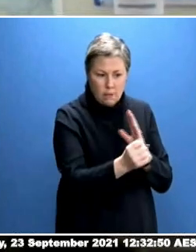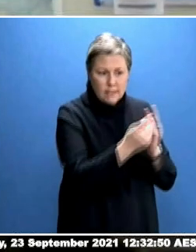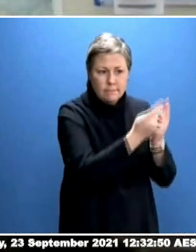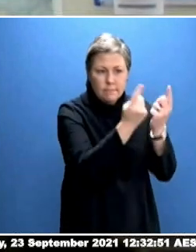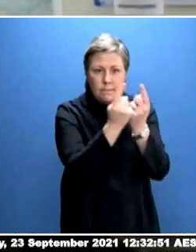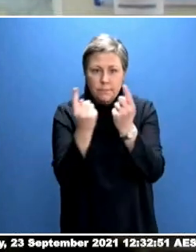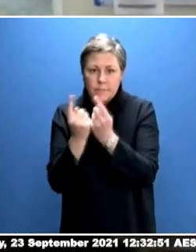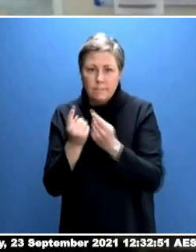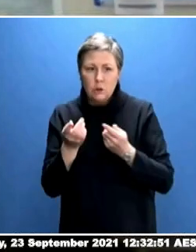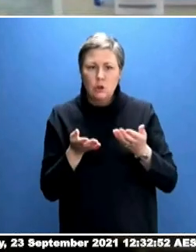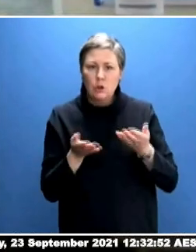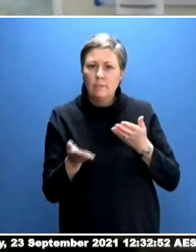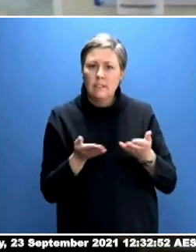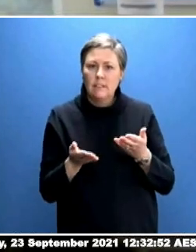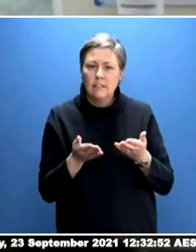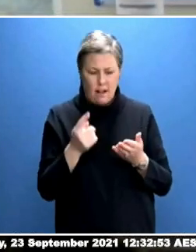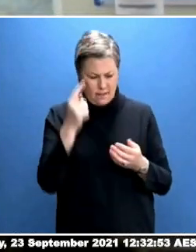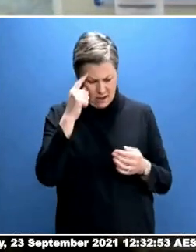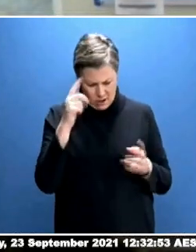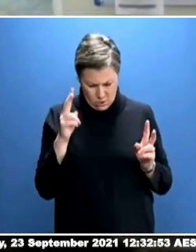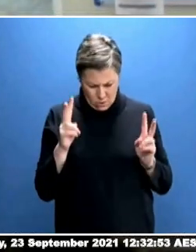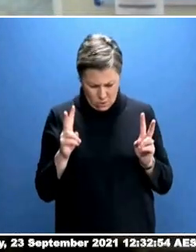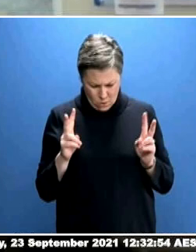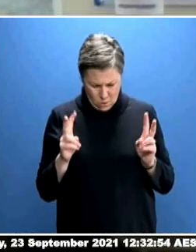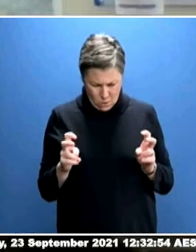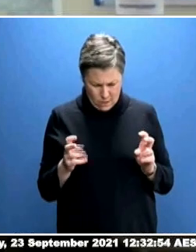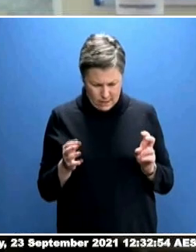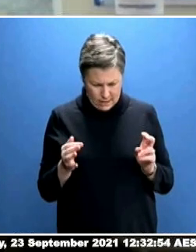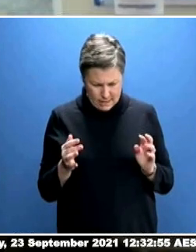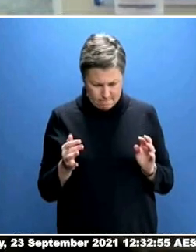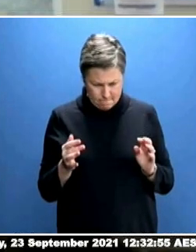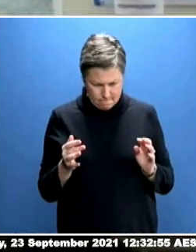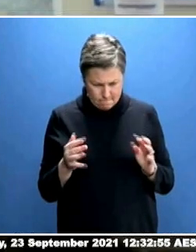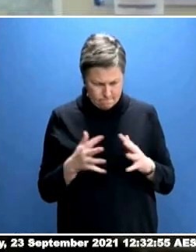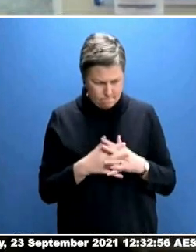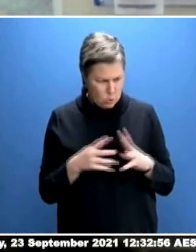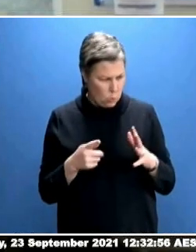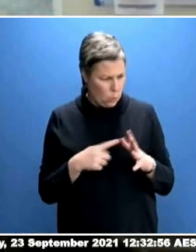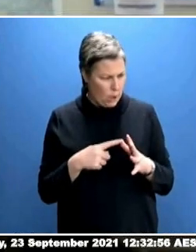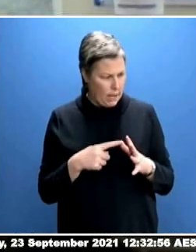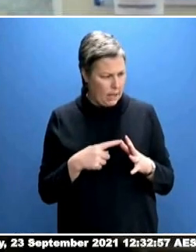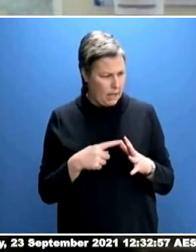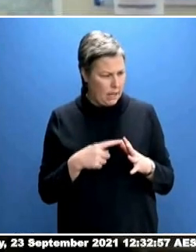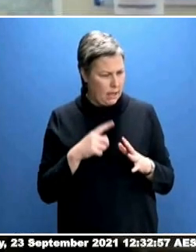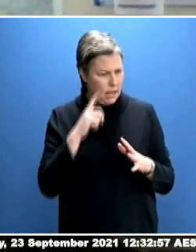I think they call --- they refer to WA's rapid response policy